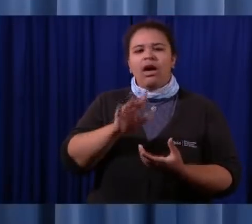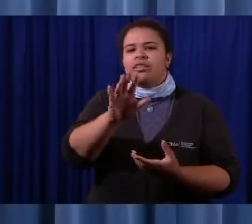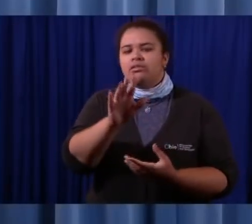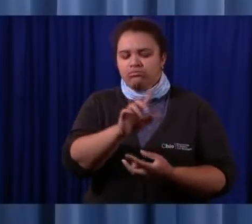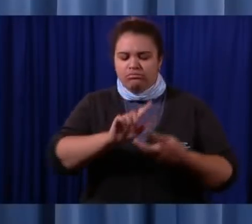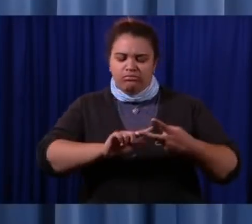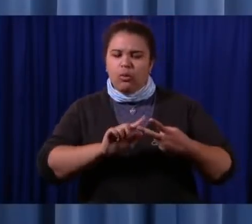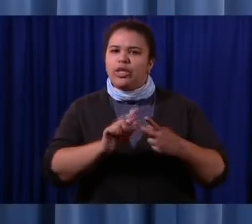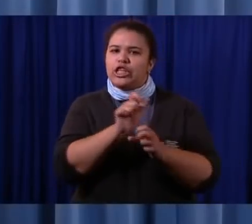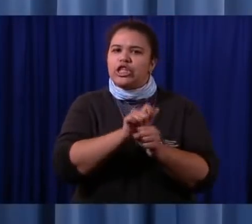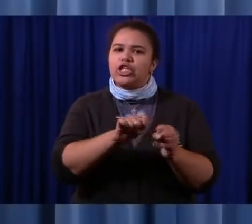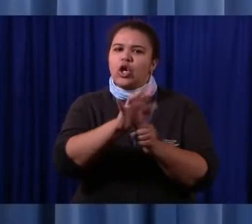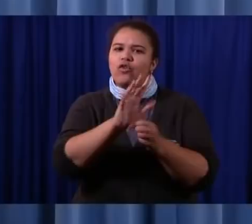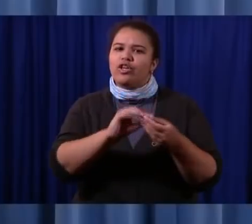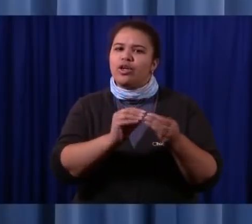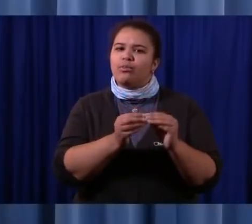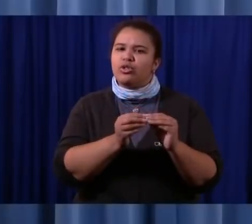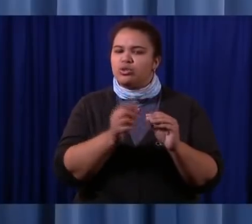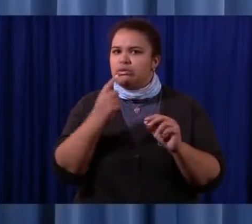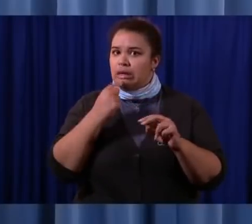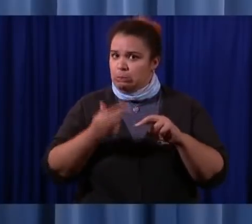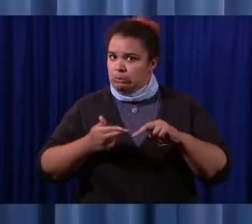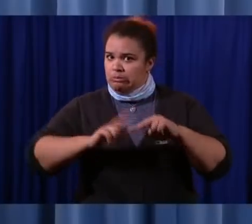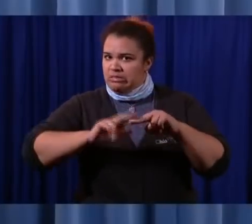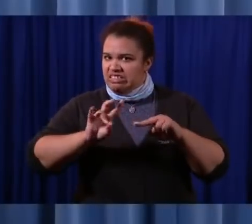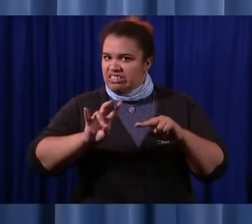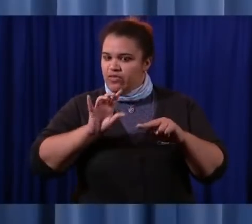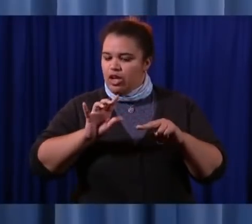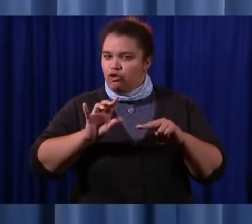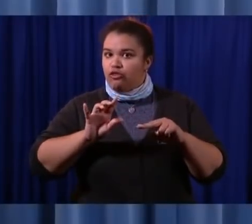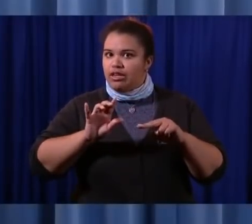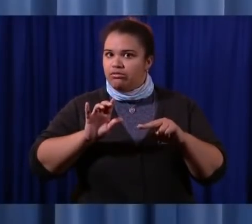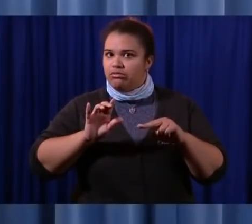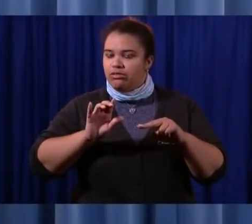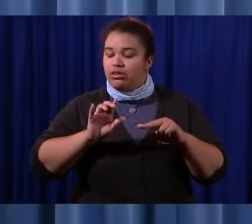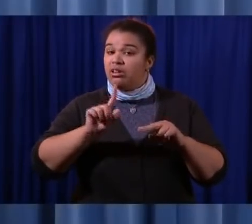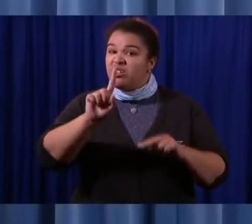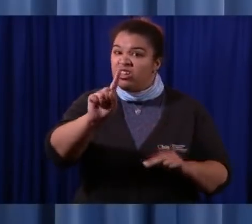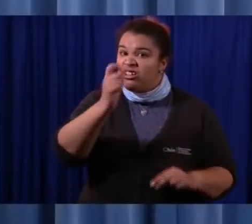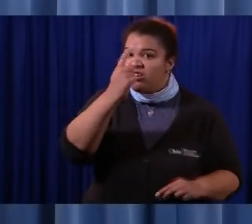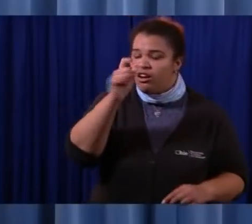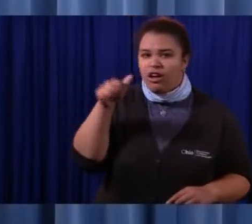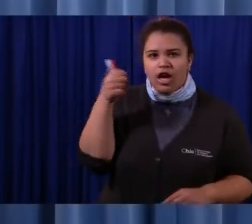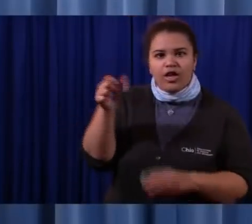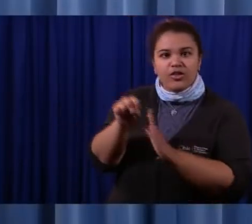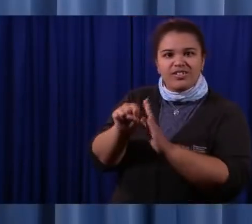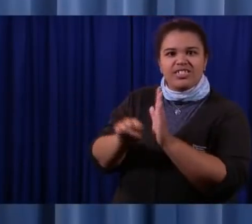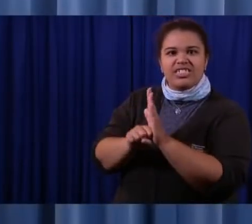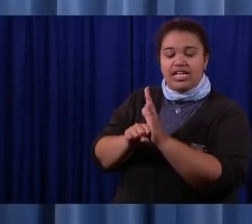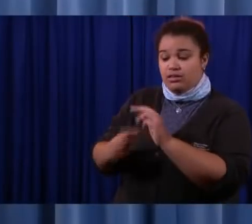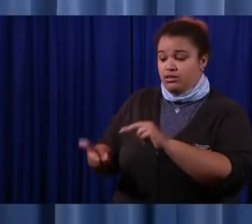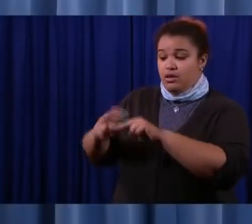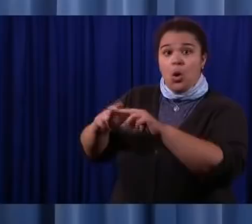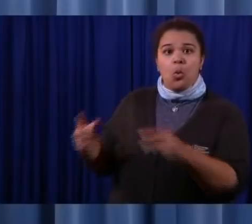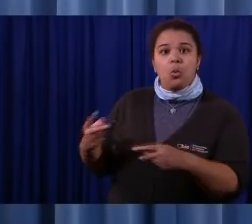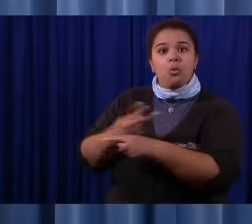OPPORTUNITY TO OFFER INPUT ABOUT YOUR REFORMS. WE WERE ONLY TOLD HOURS BEFORE YOUR ANNOUNCEMENT. I WONDER IF YOU COULD CLARIFY THAT FIRST ABOUT THEIR INVOLVEMENT IN YOUR DECISION AND IN TERMS OF THE COVID